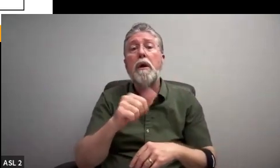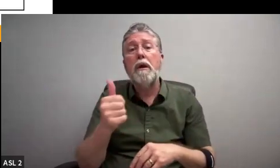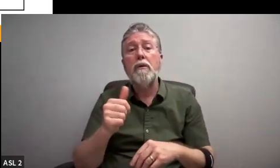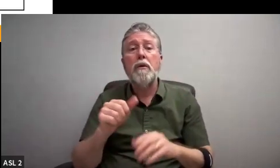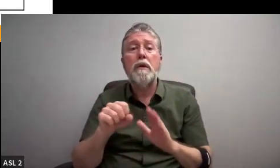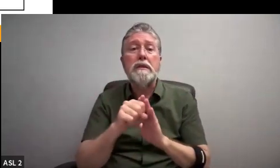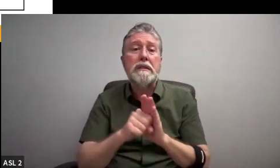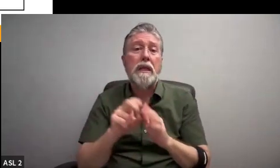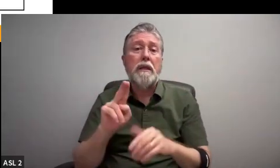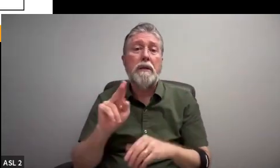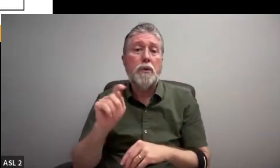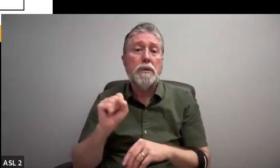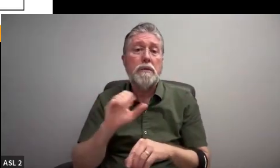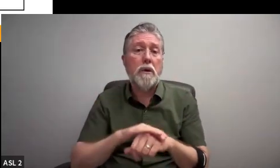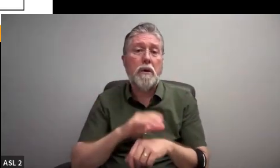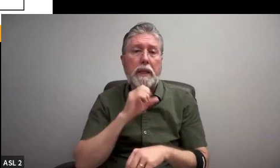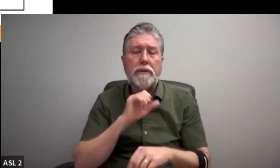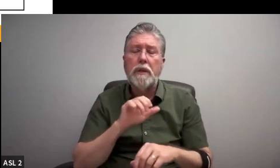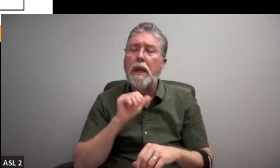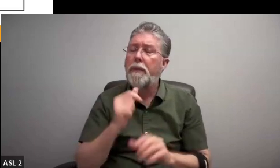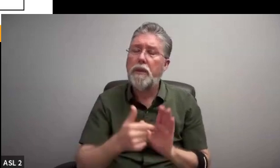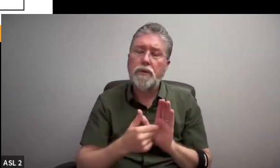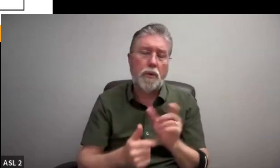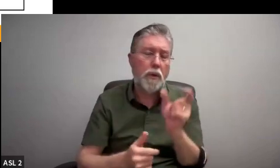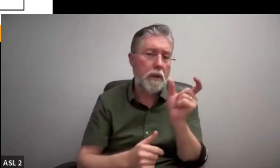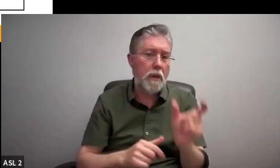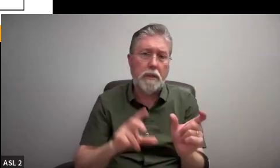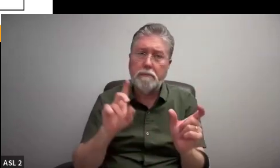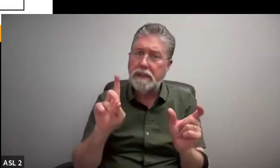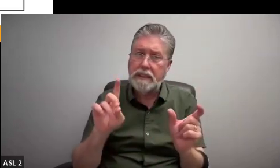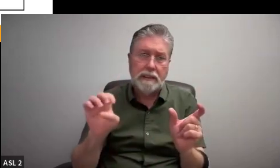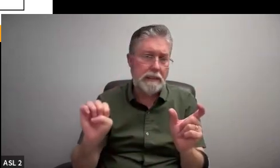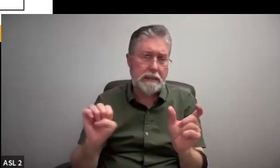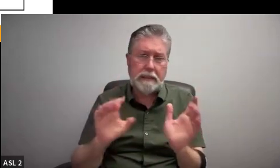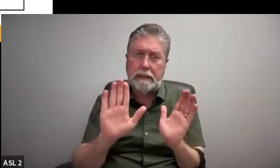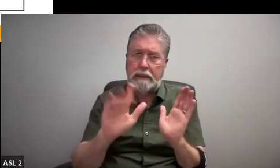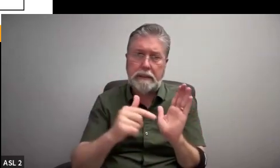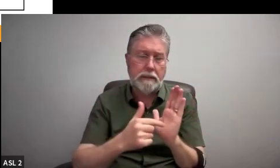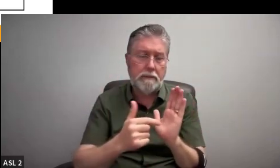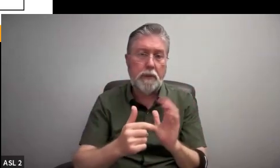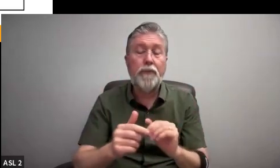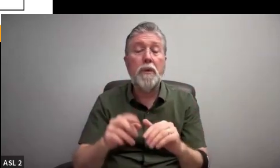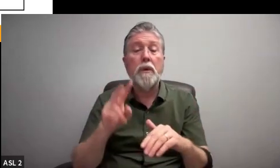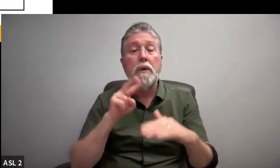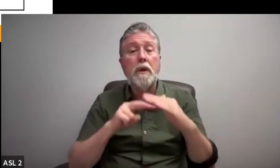Now again I'm not showing columns D & E again in this example. Now the projected date by which the